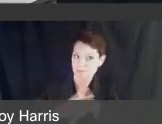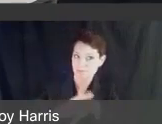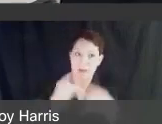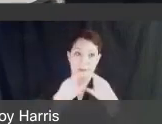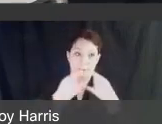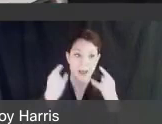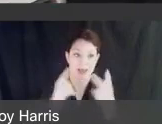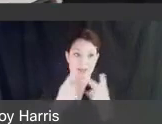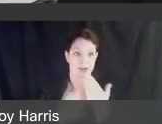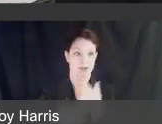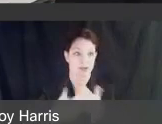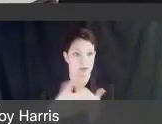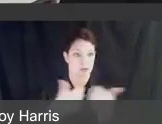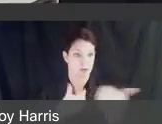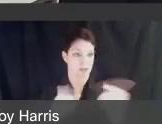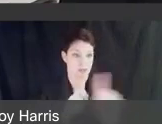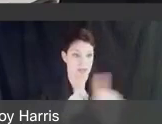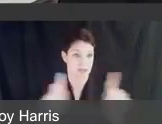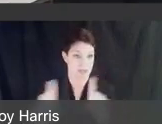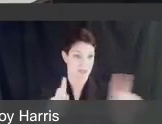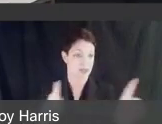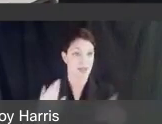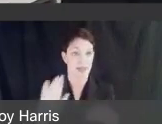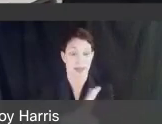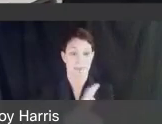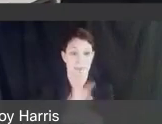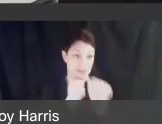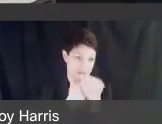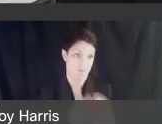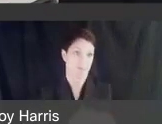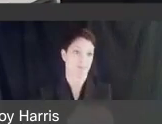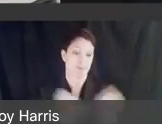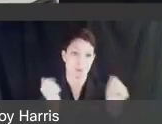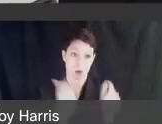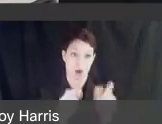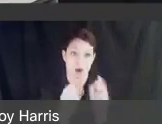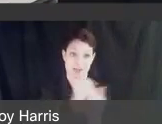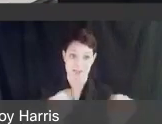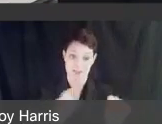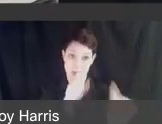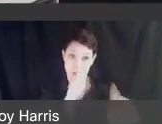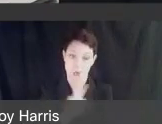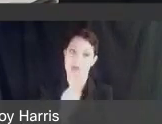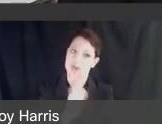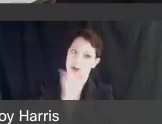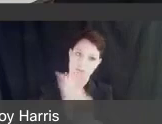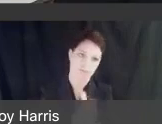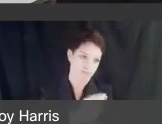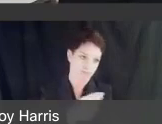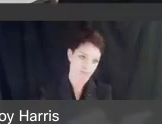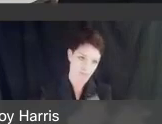distancing, and business adherence to all safety orders are still imperative. The importance of